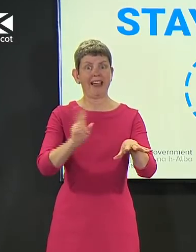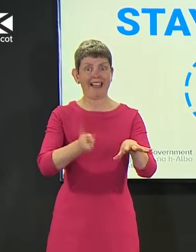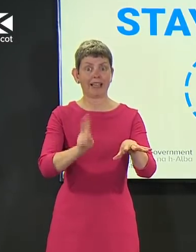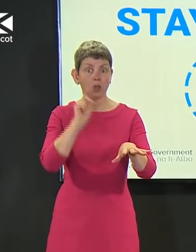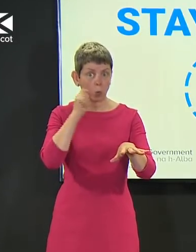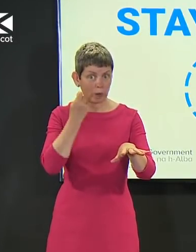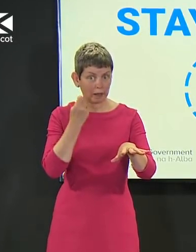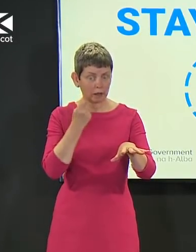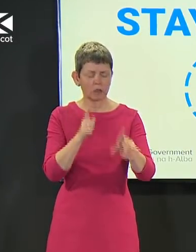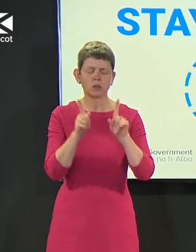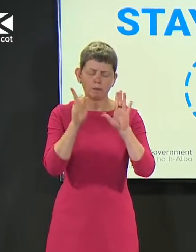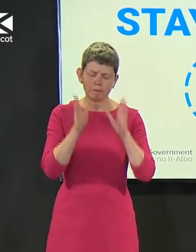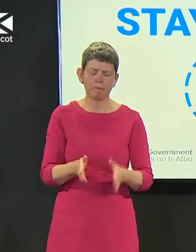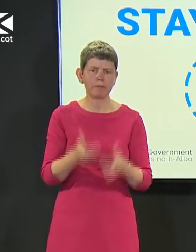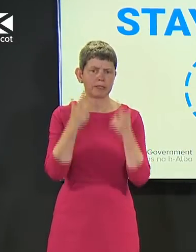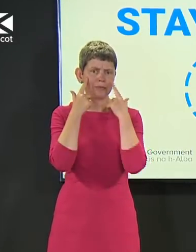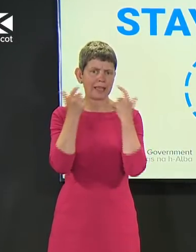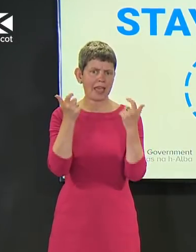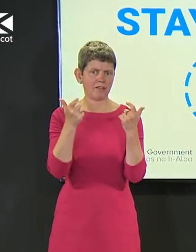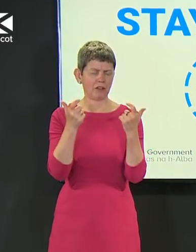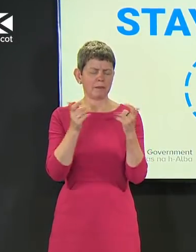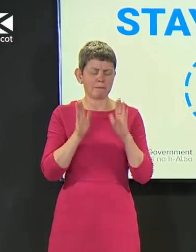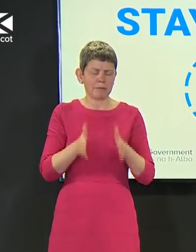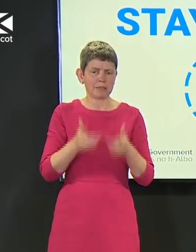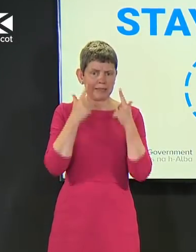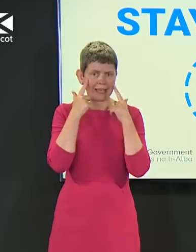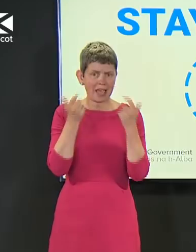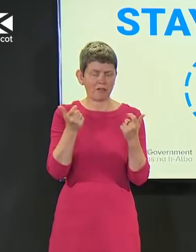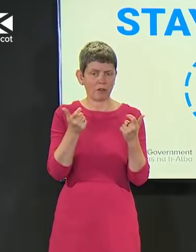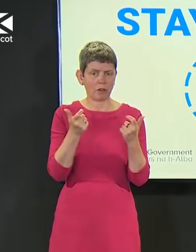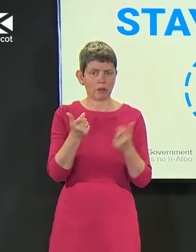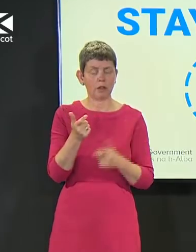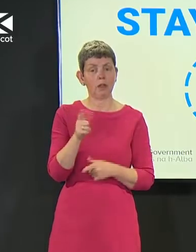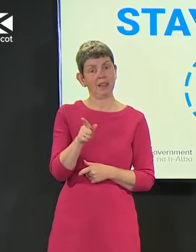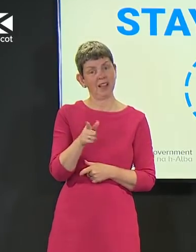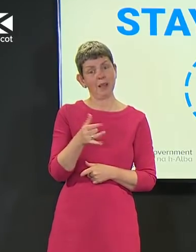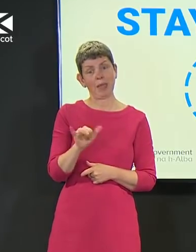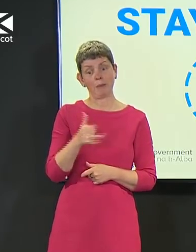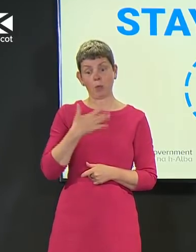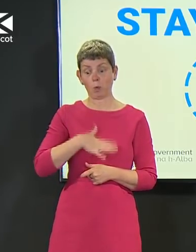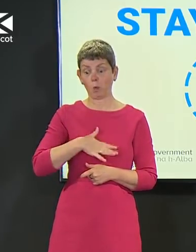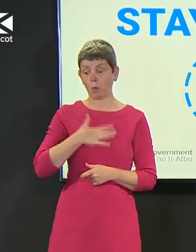we want our progress this time even if it is not as fast as we all want it to be to be firmly in